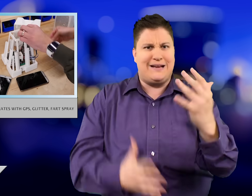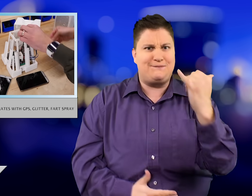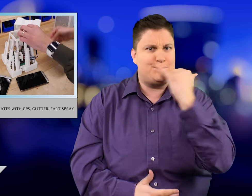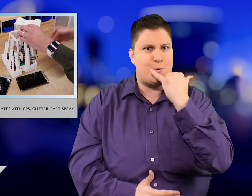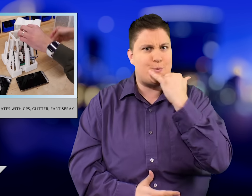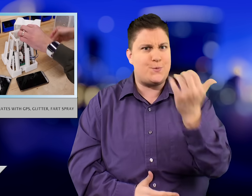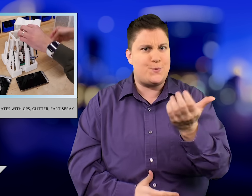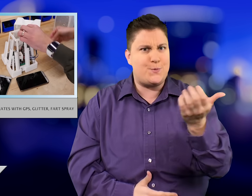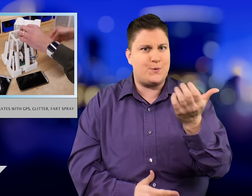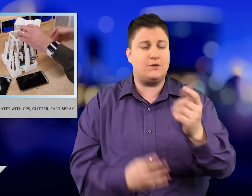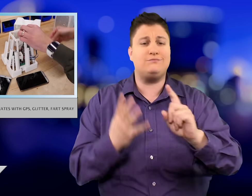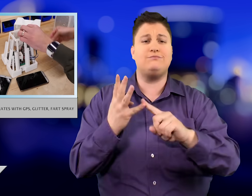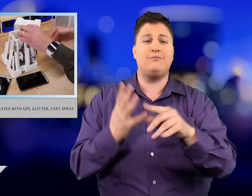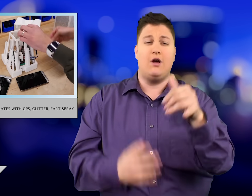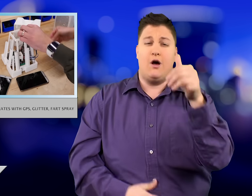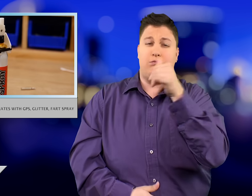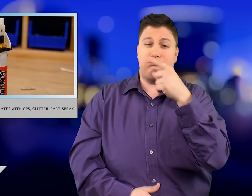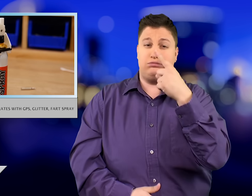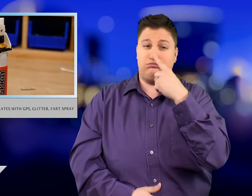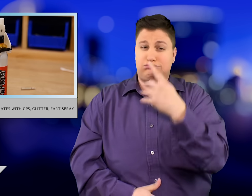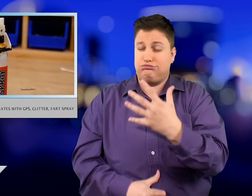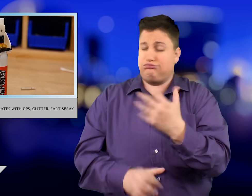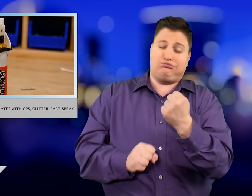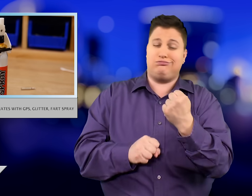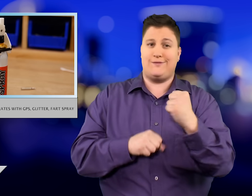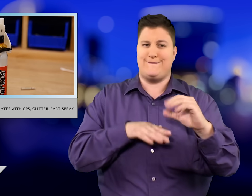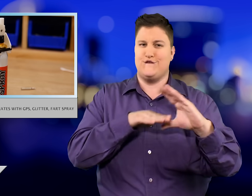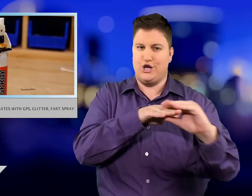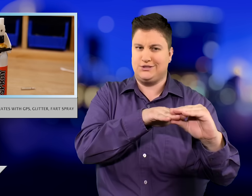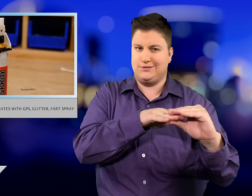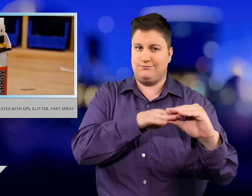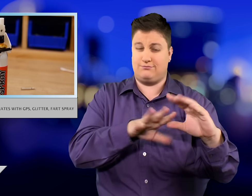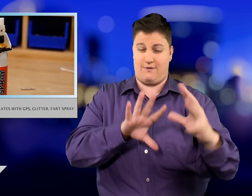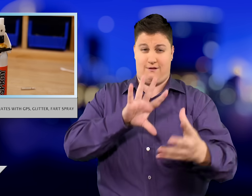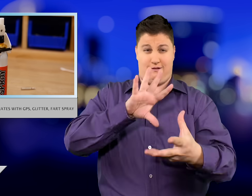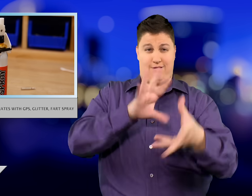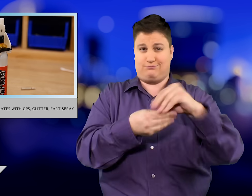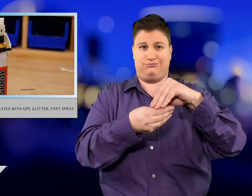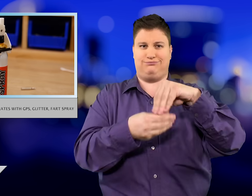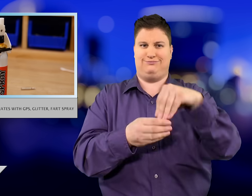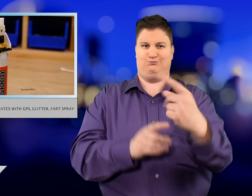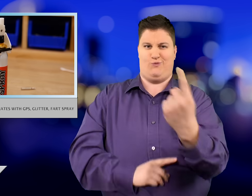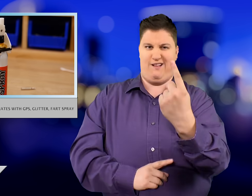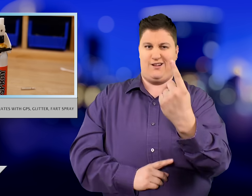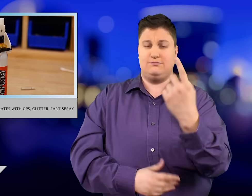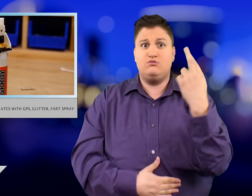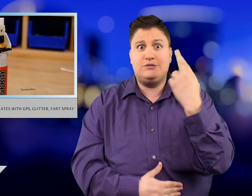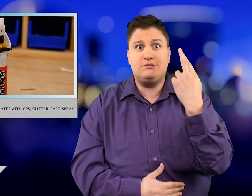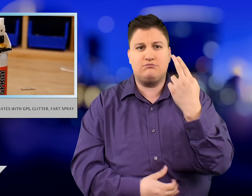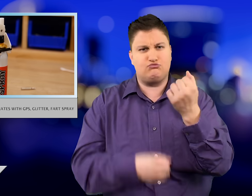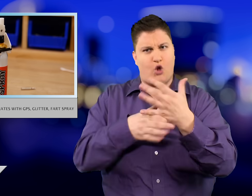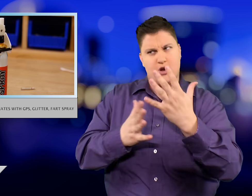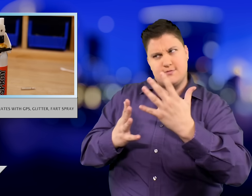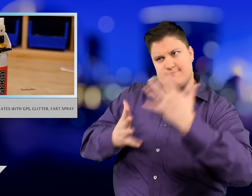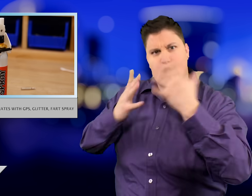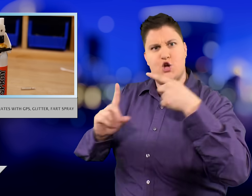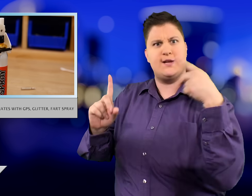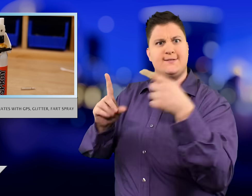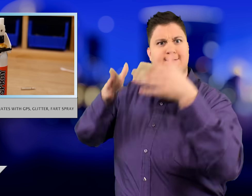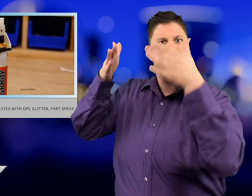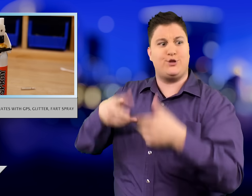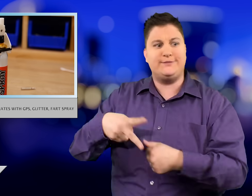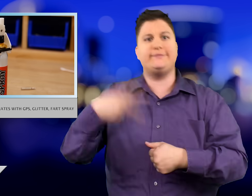multiple cameras and potent fart spray - all in an attempt to shame anyone who was stealing